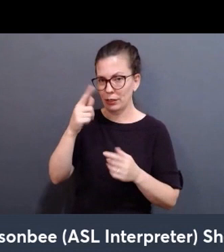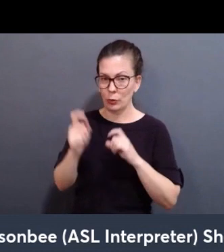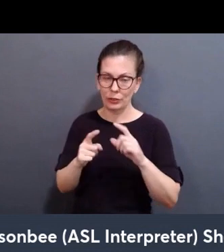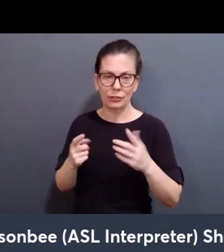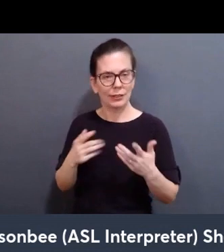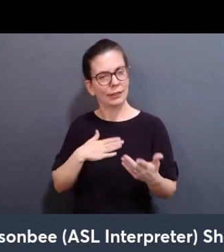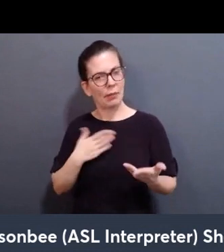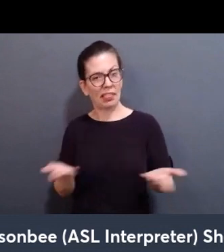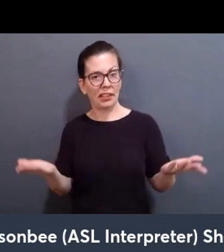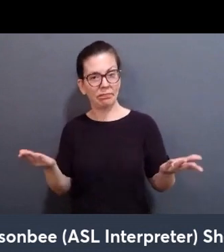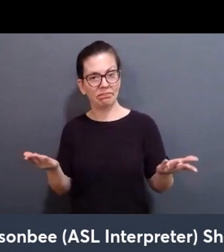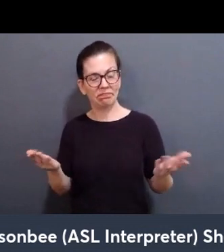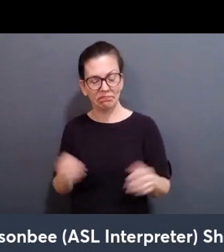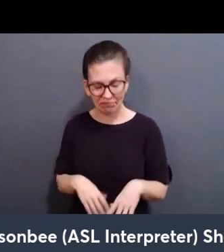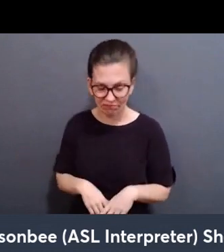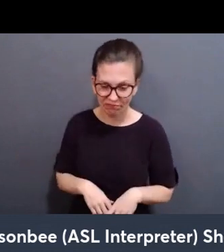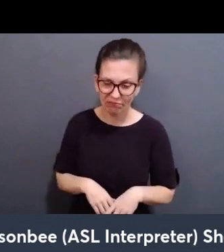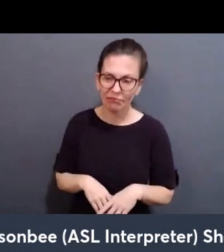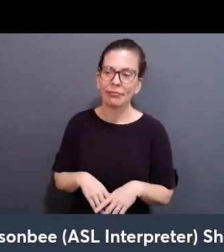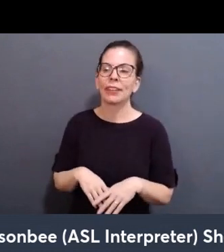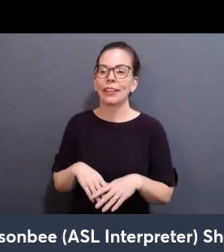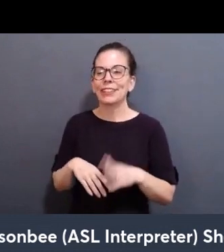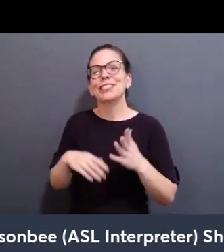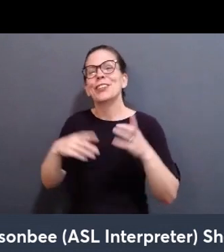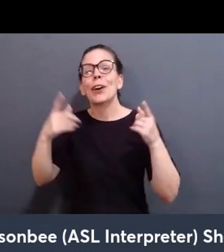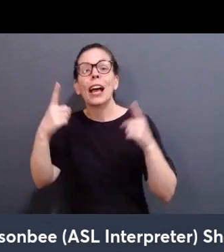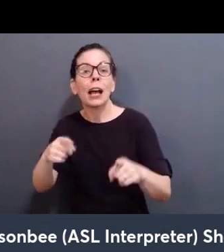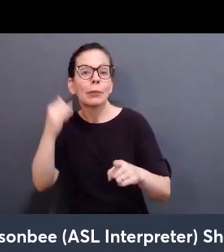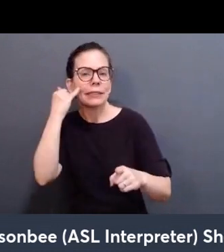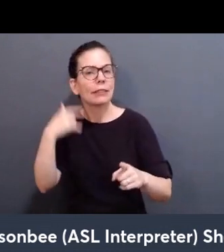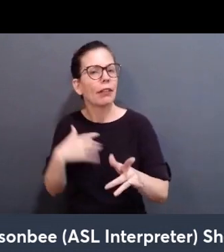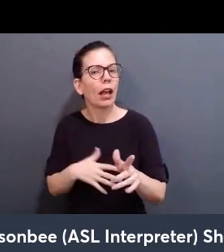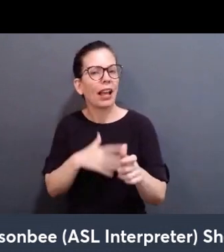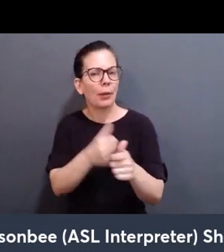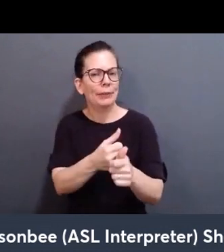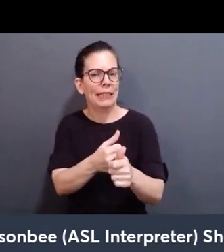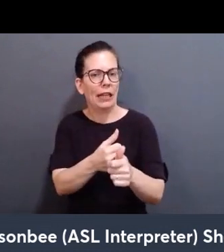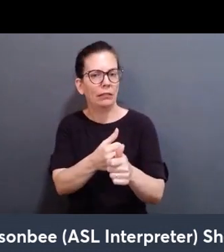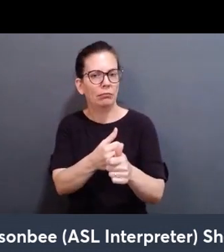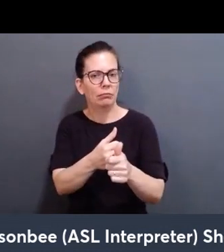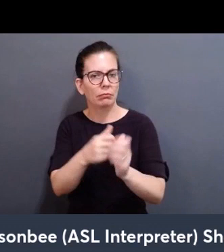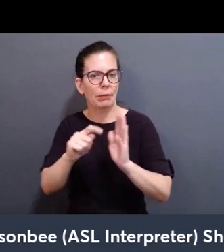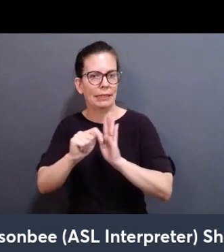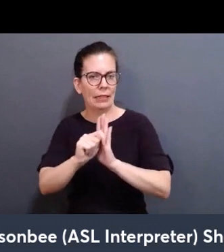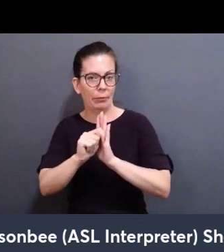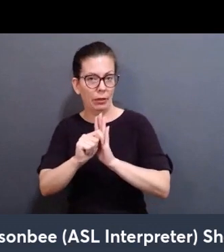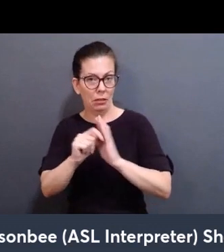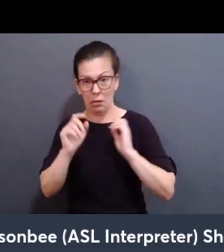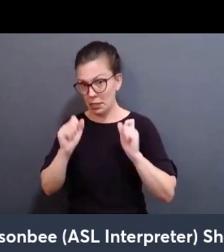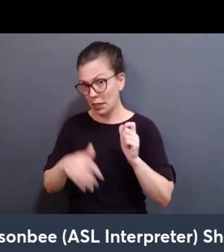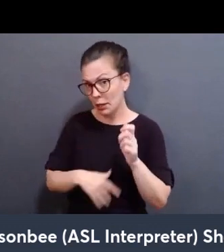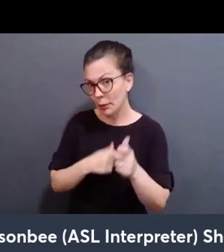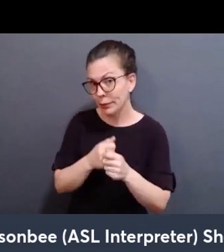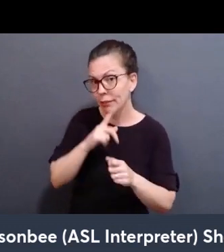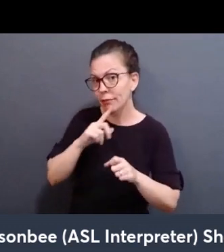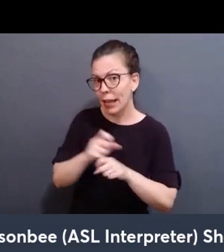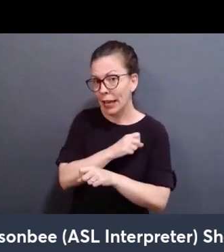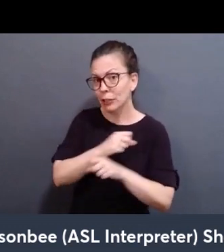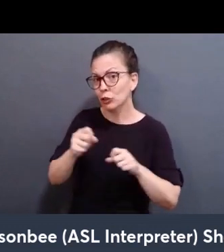So what happens when I update the template? Can I update the actual underlying CloudFormation template